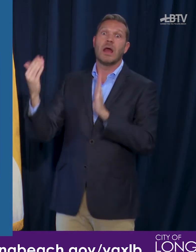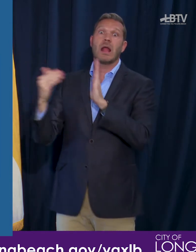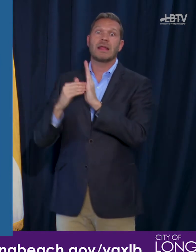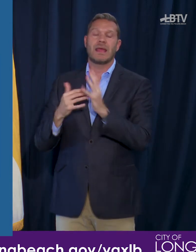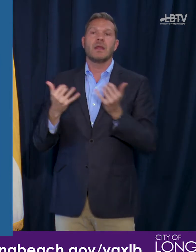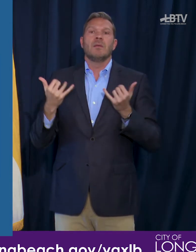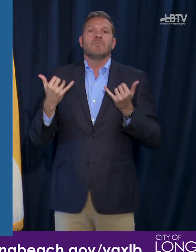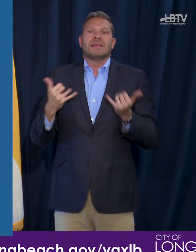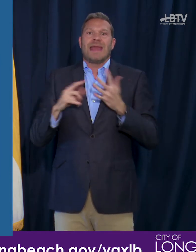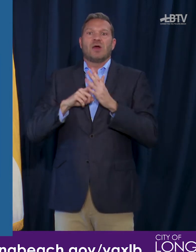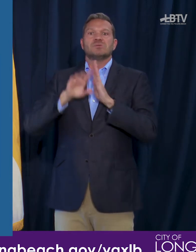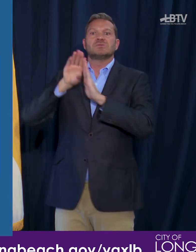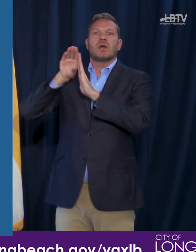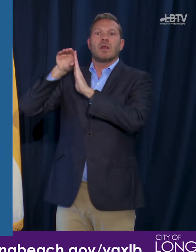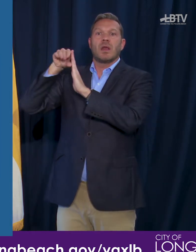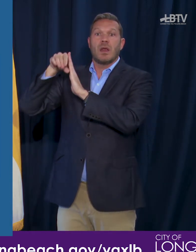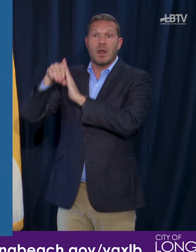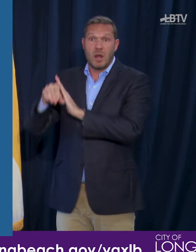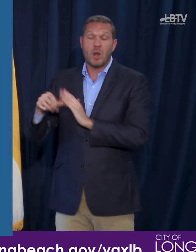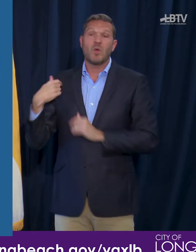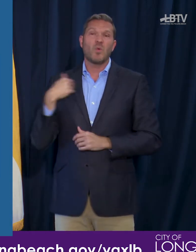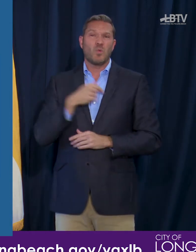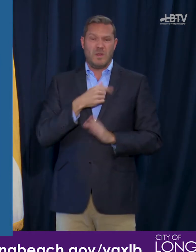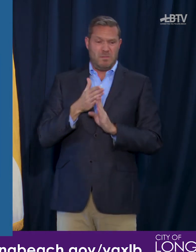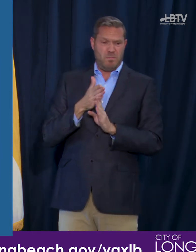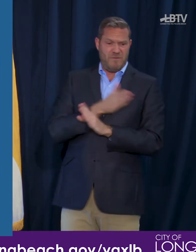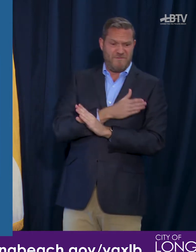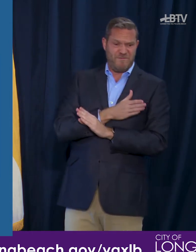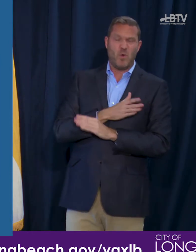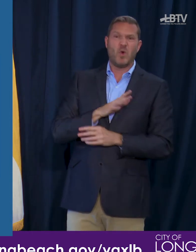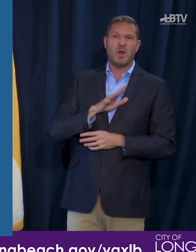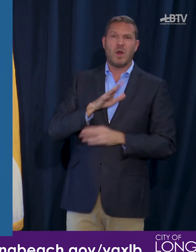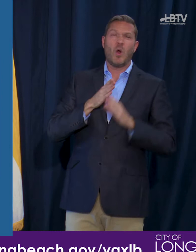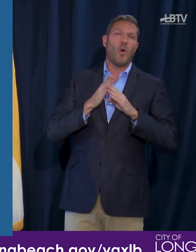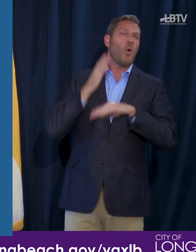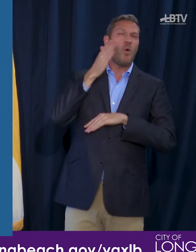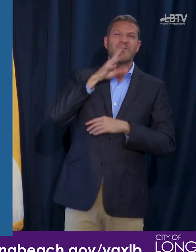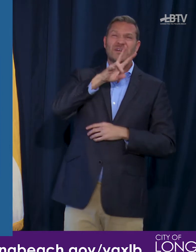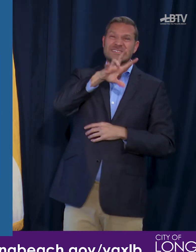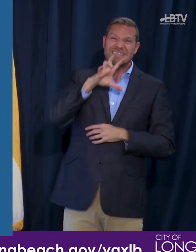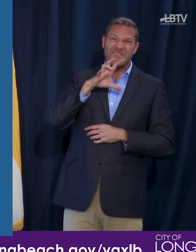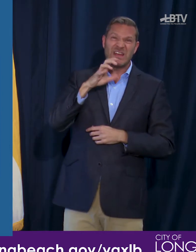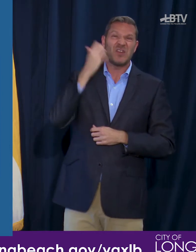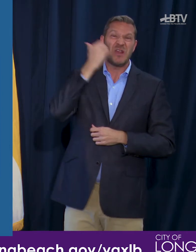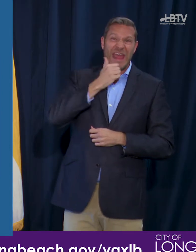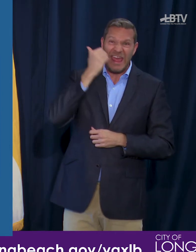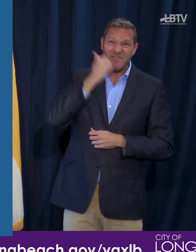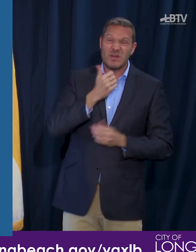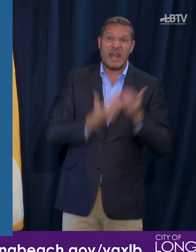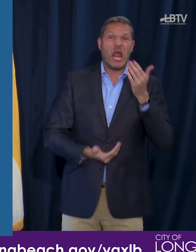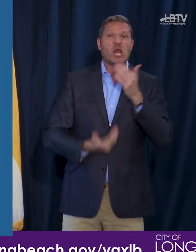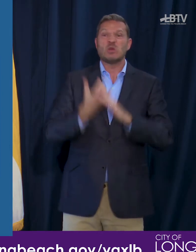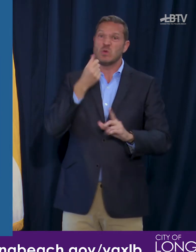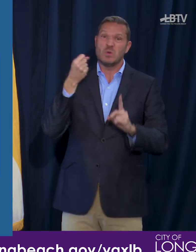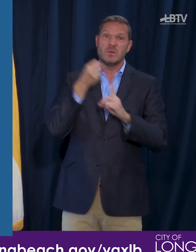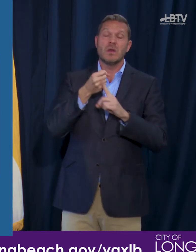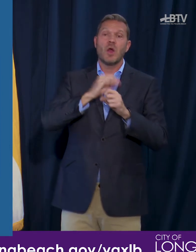We went from average of 700 cases, over 700 cases per day earlier this month to 320 in